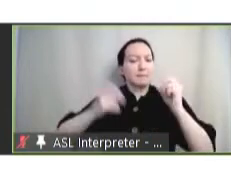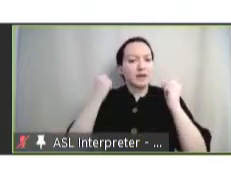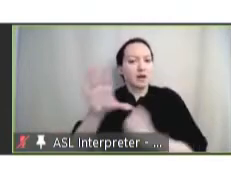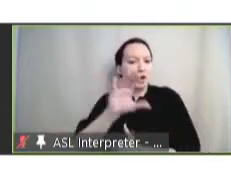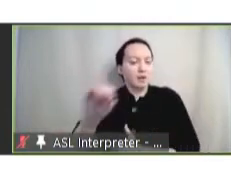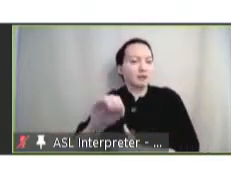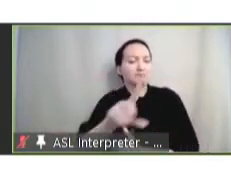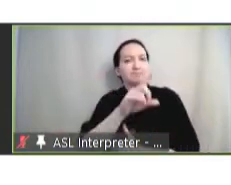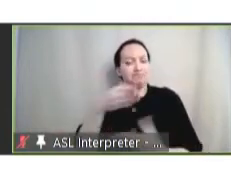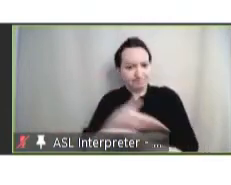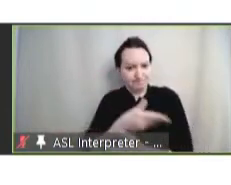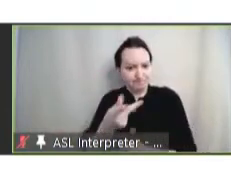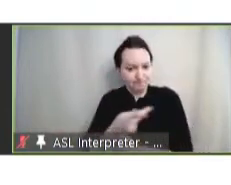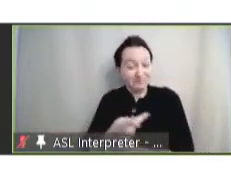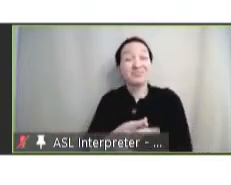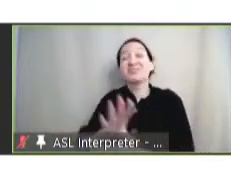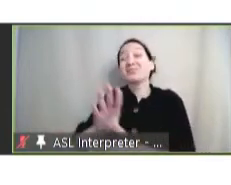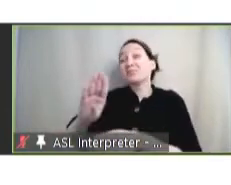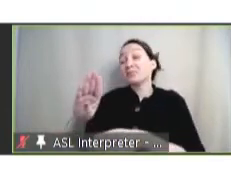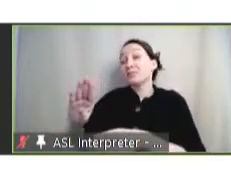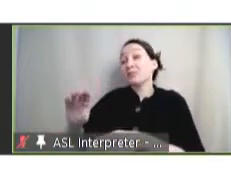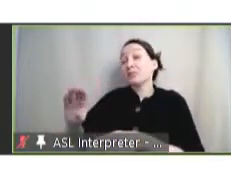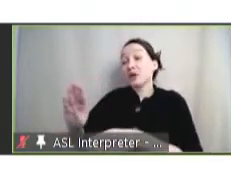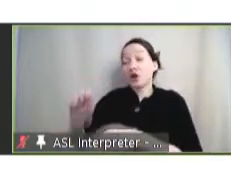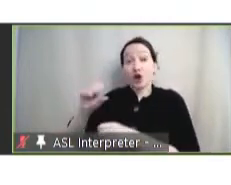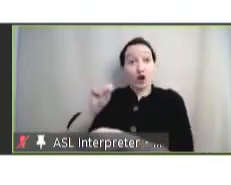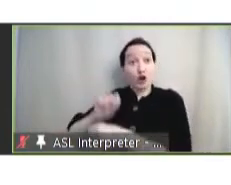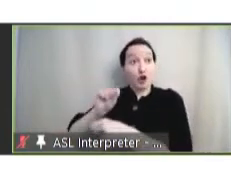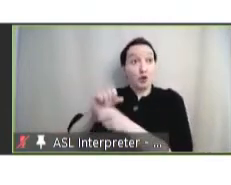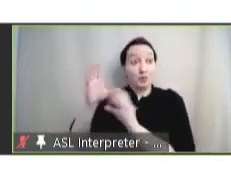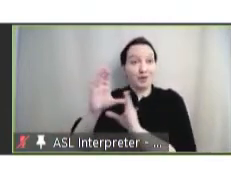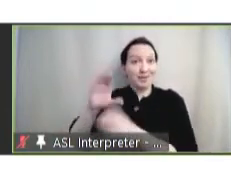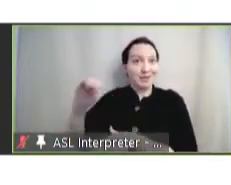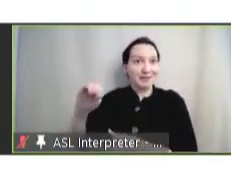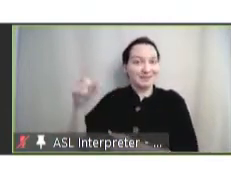but I will tell you employers do know that it is their responsibility to keep the health and